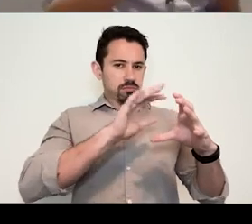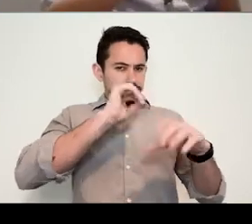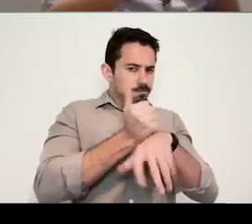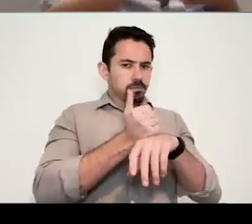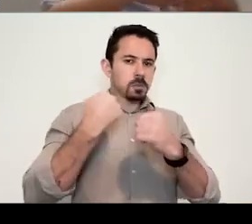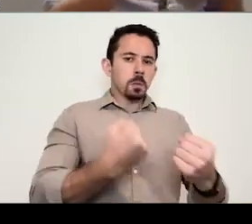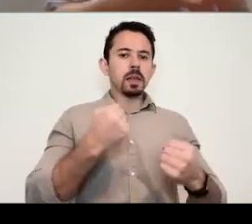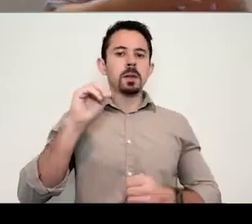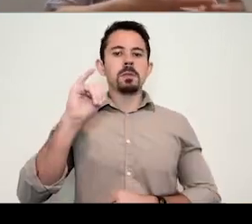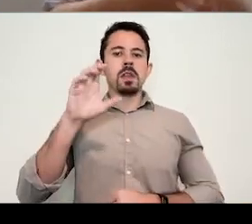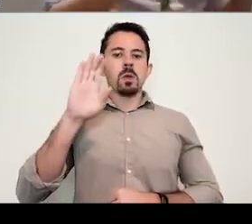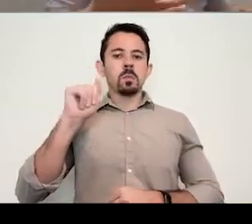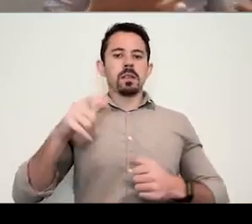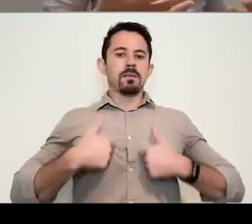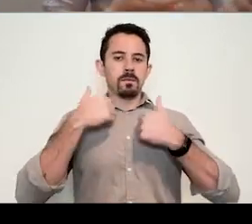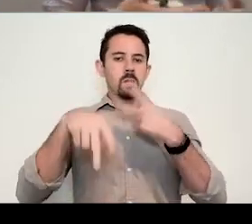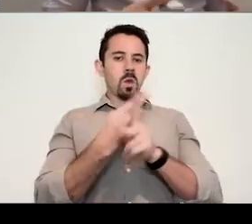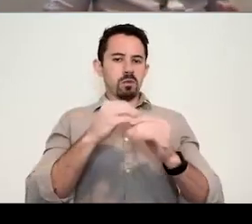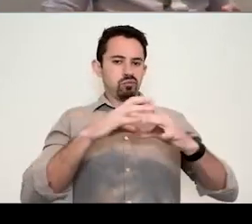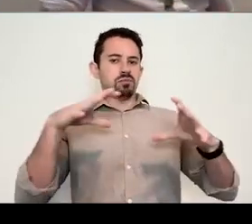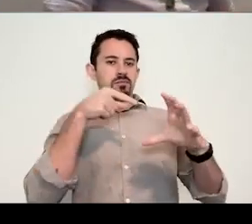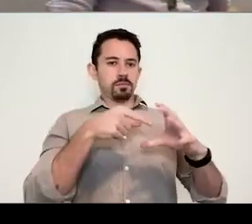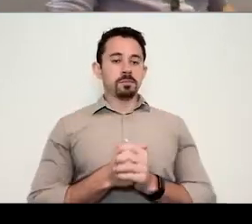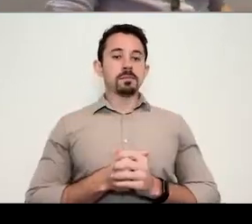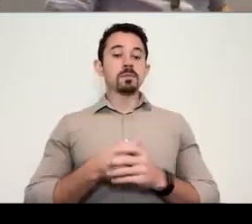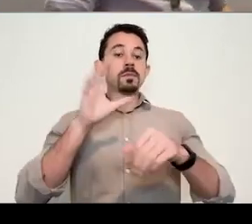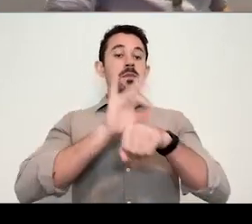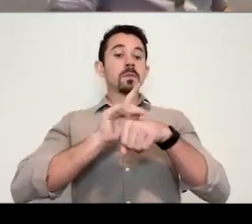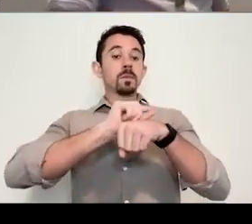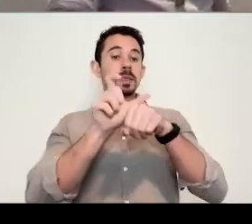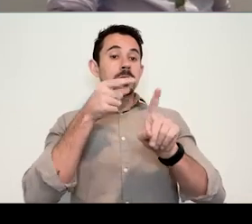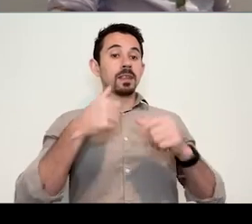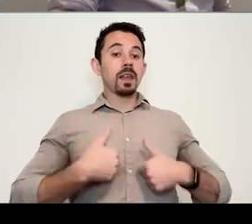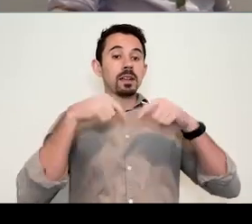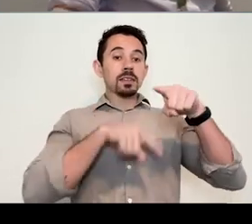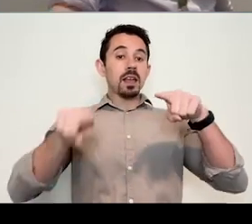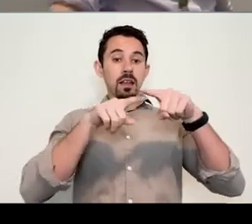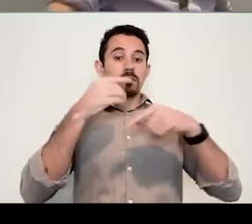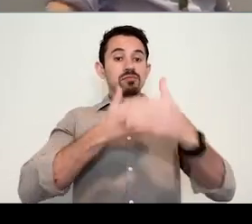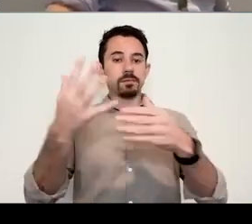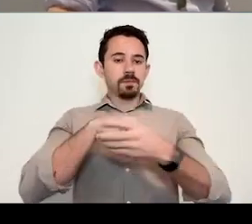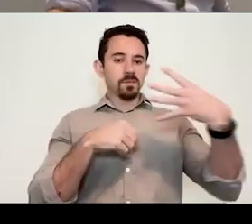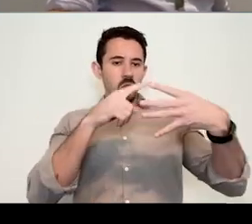matrix established to be a dominant microbial life form. The biofilm life cycle involves four general